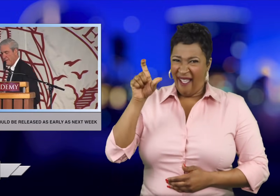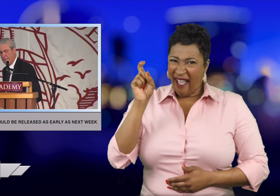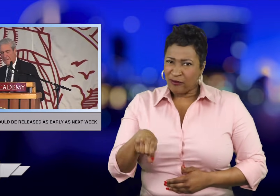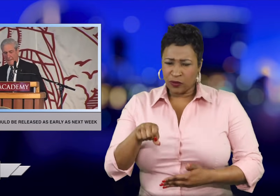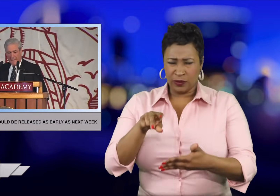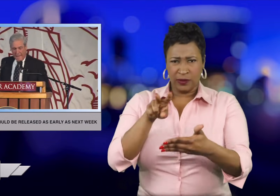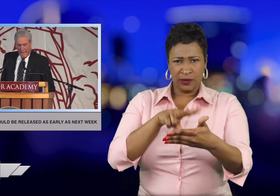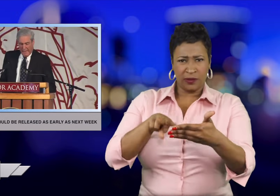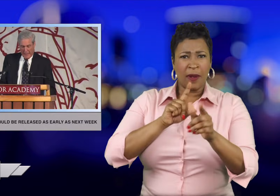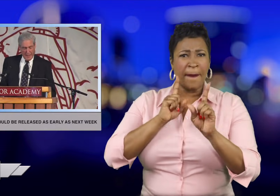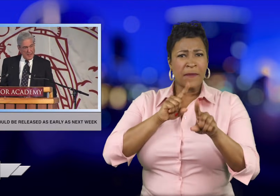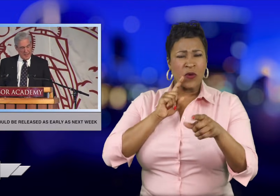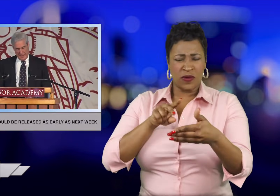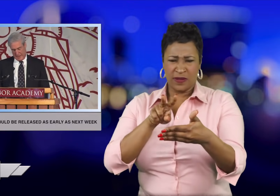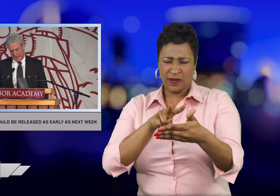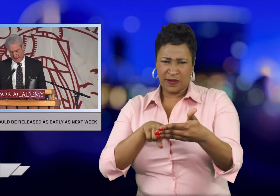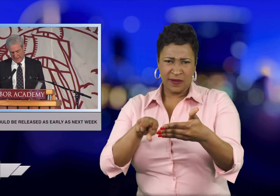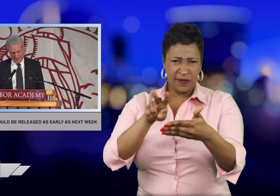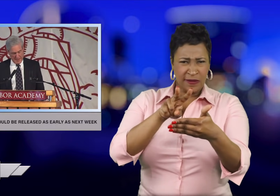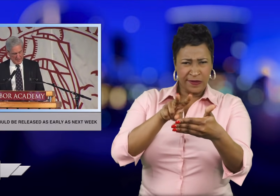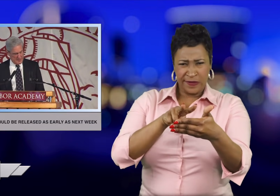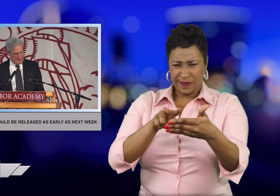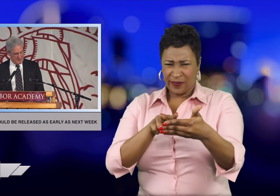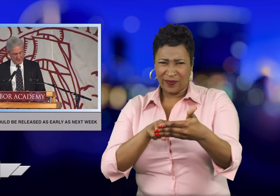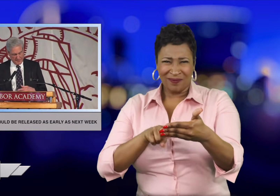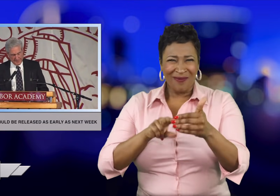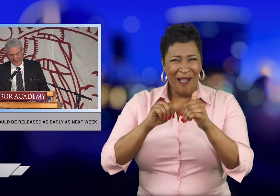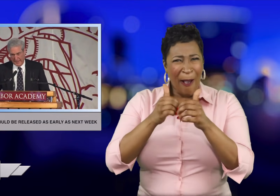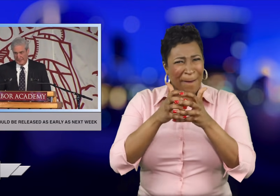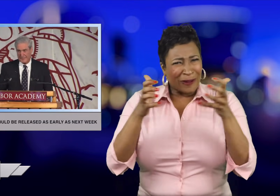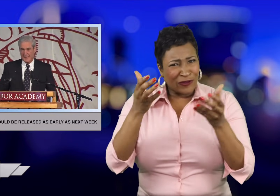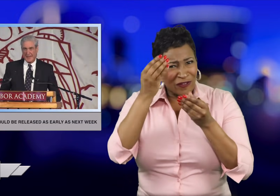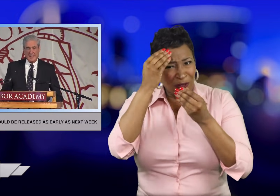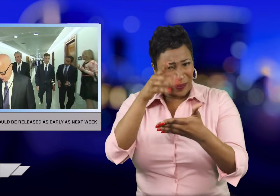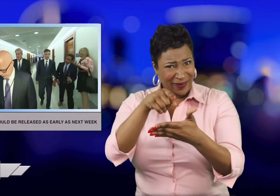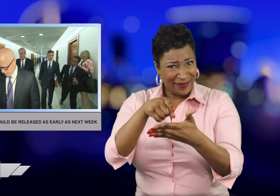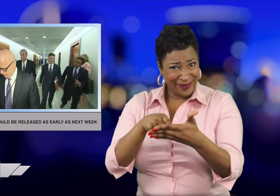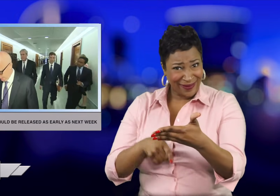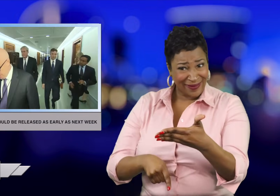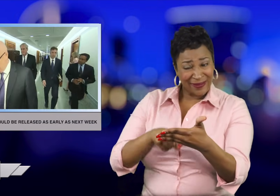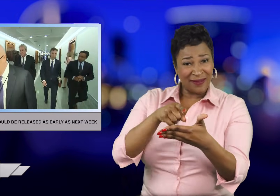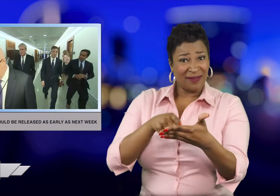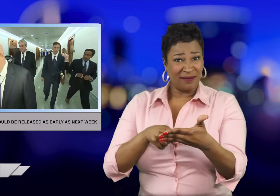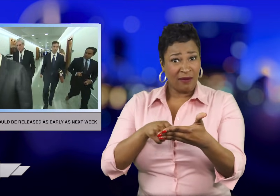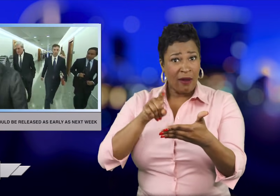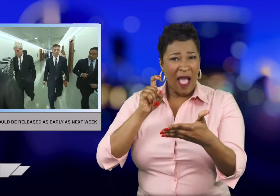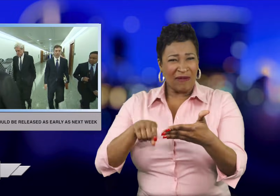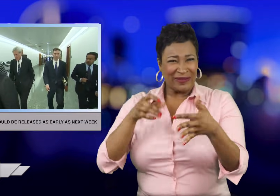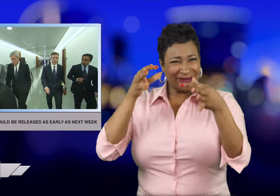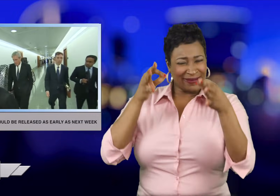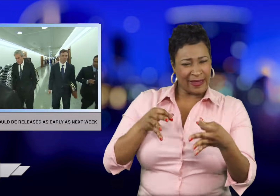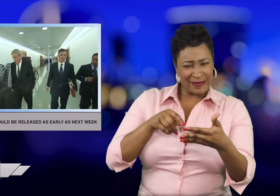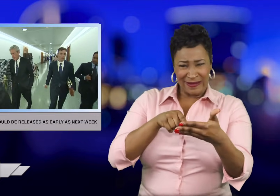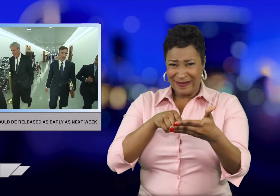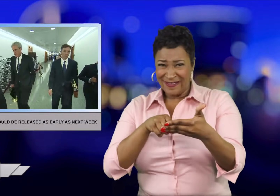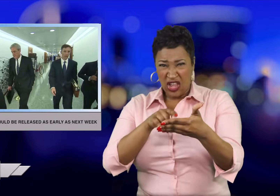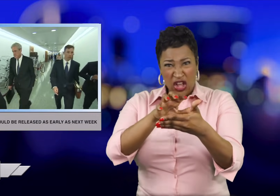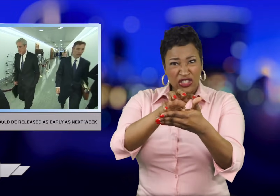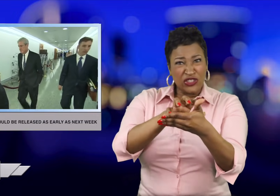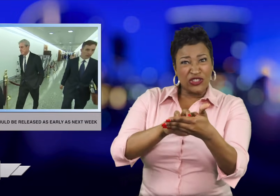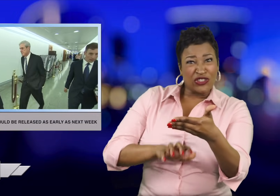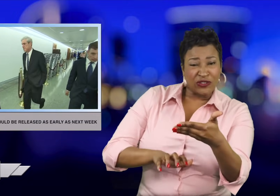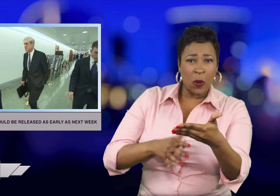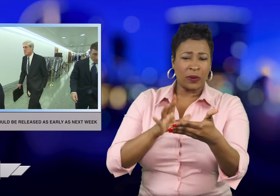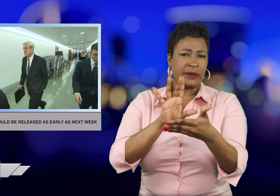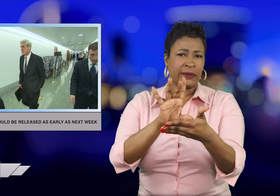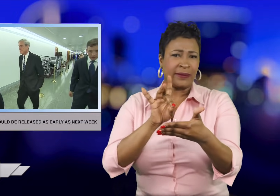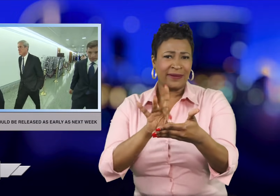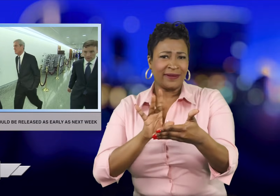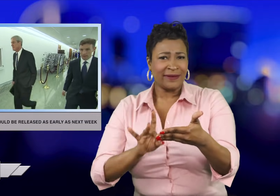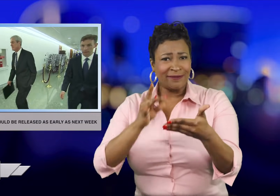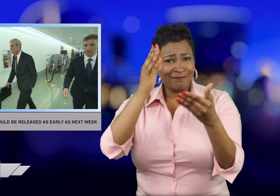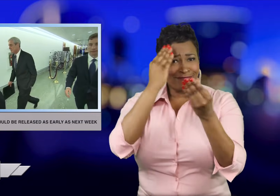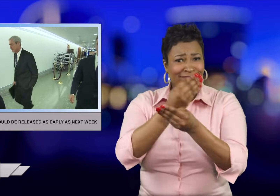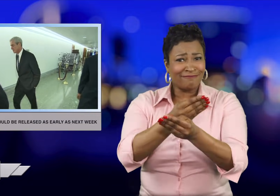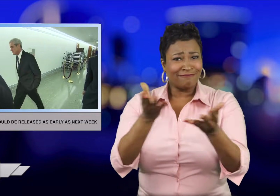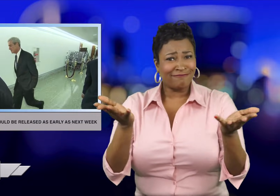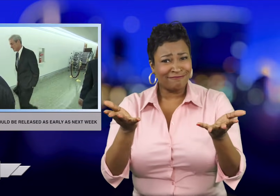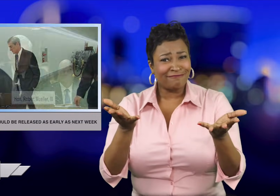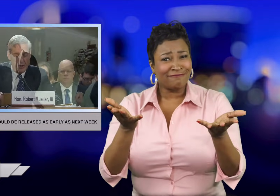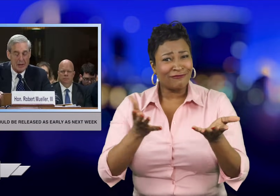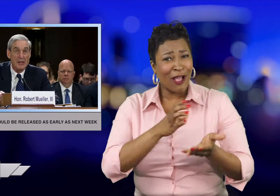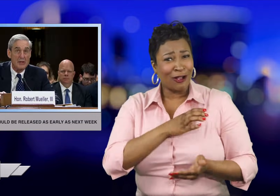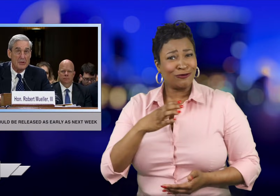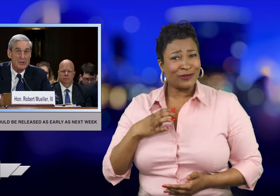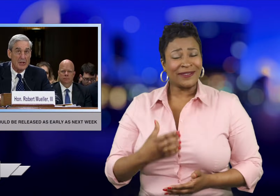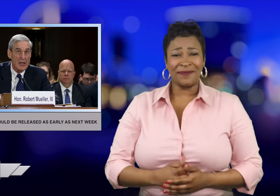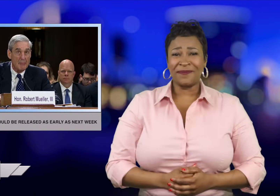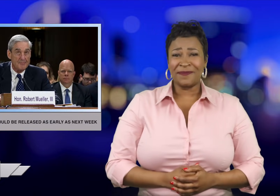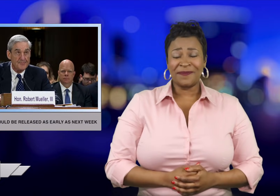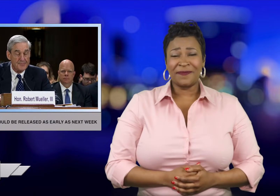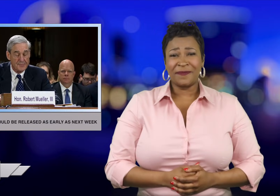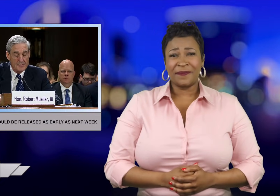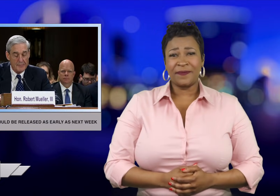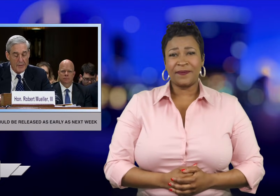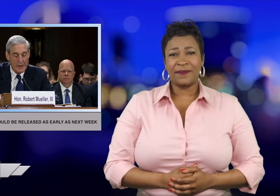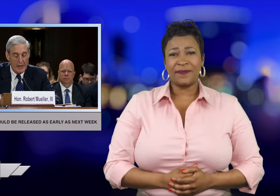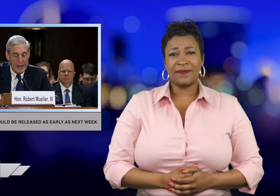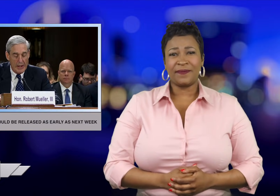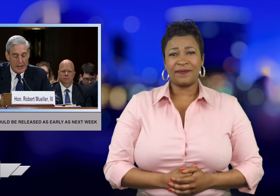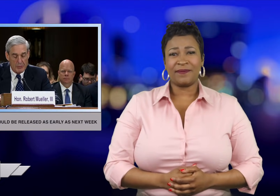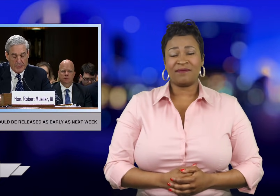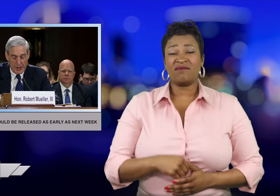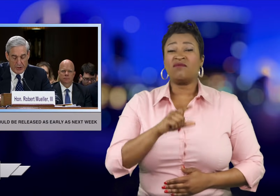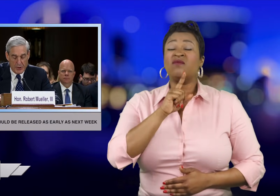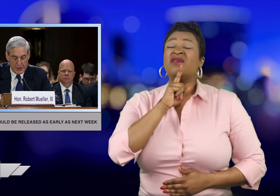The Attorney General then has to decide how much of that report to share with Congress.